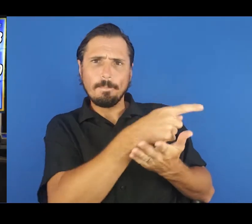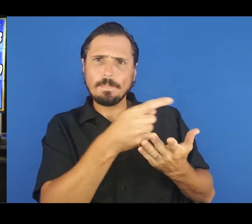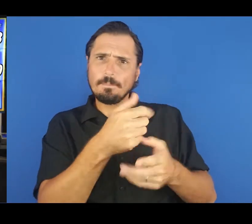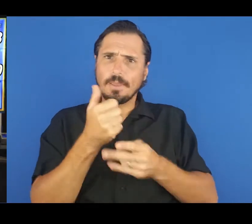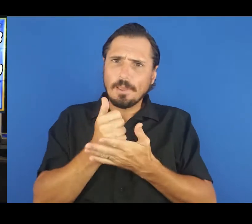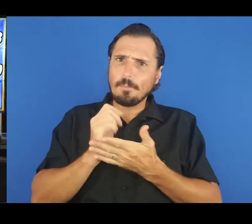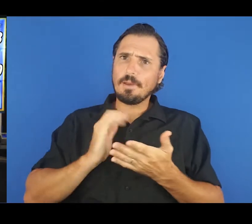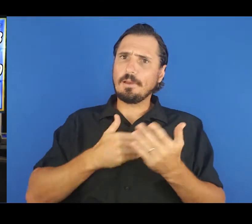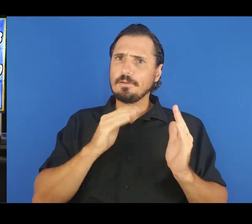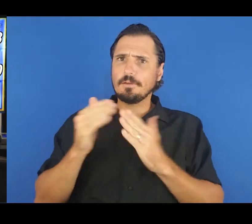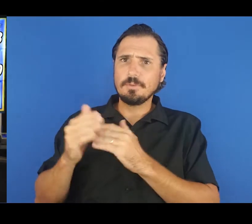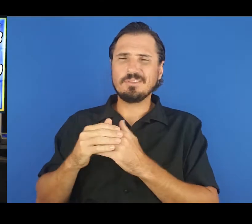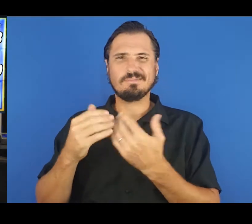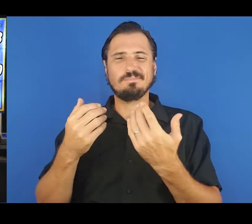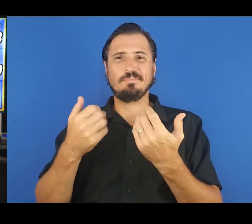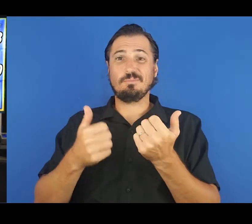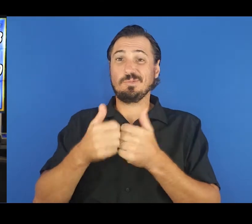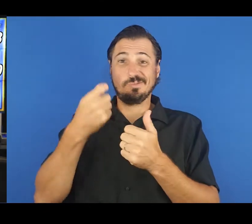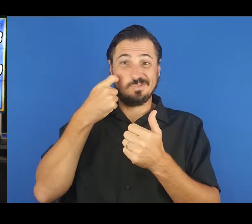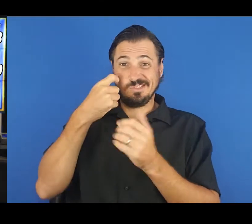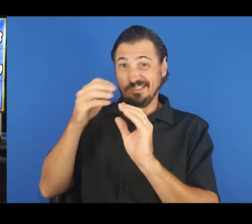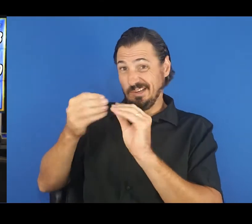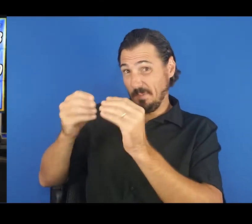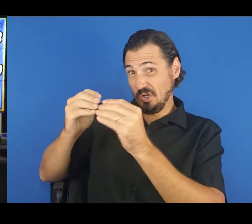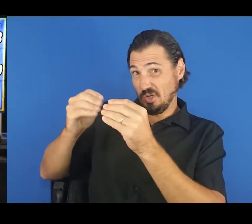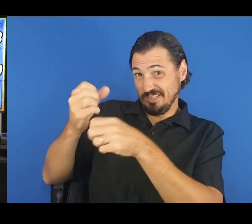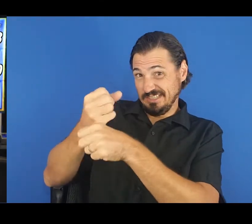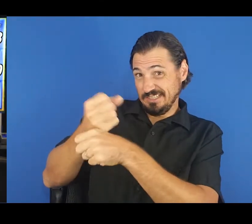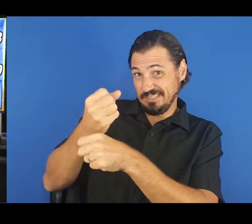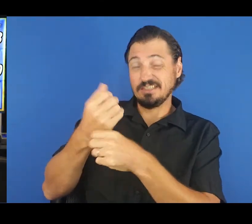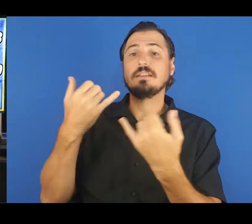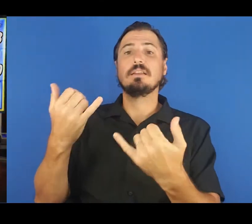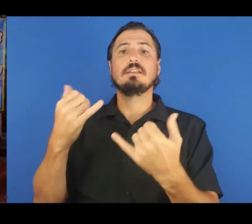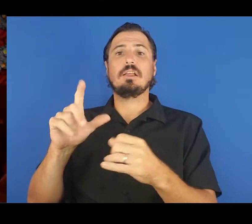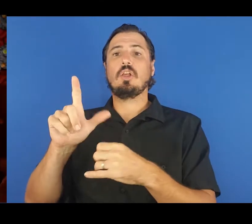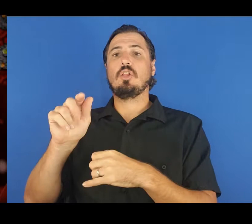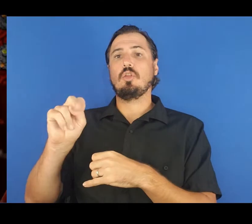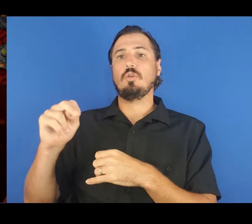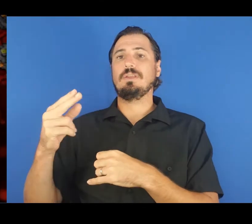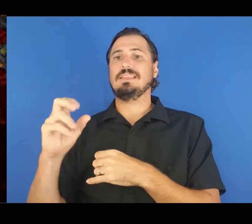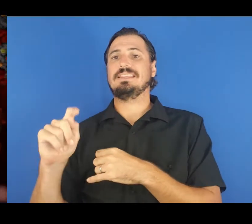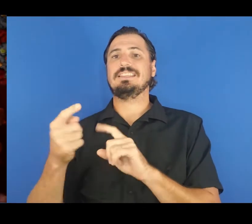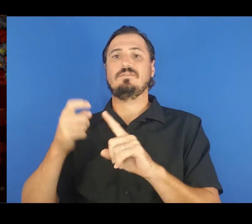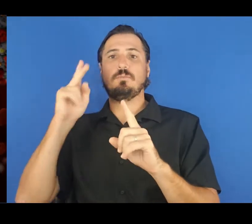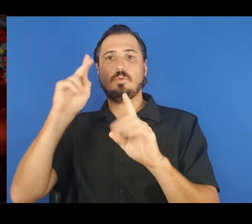For the latest numbers, here is Lauren Guest from the Kauai District Health Office Thanks, Mayor